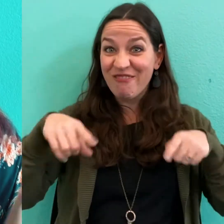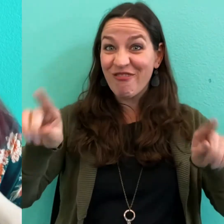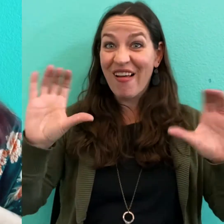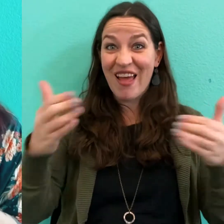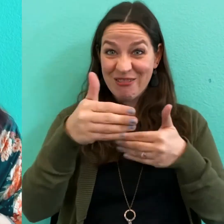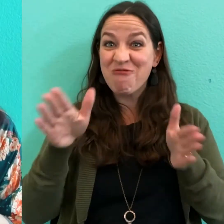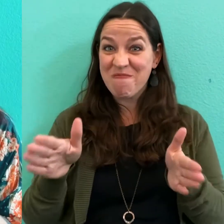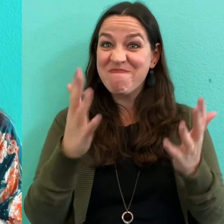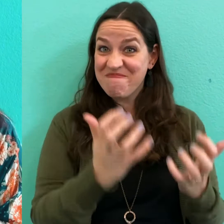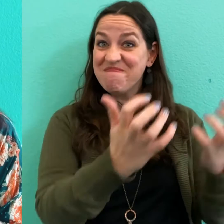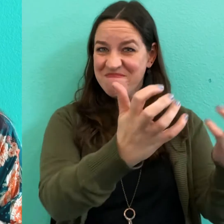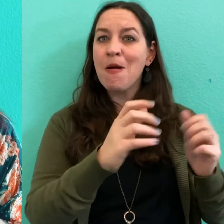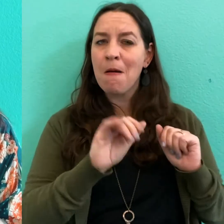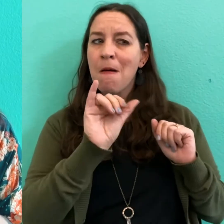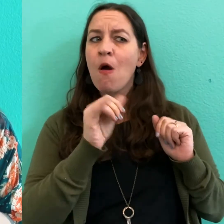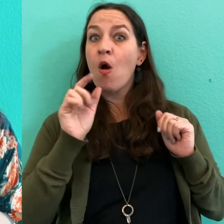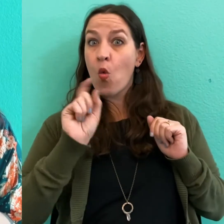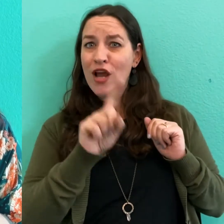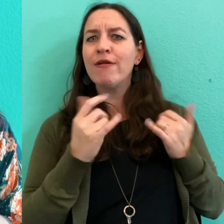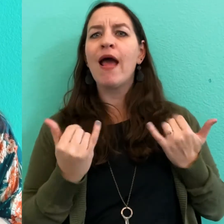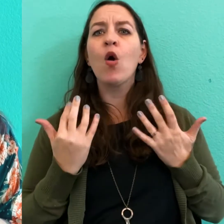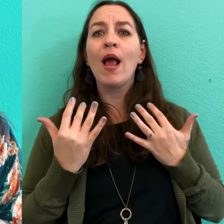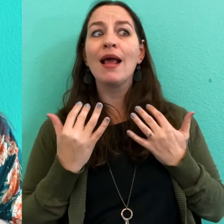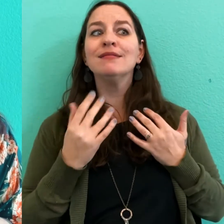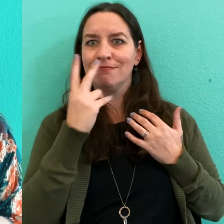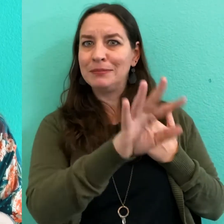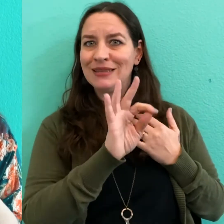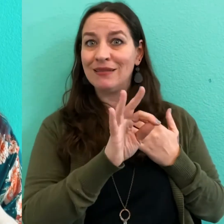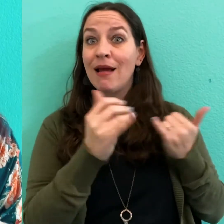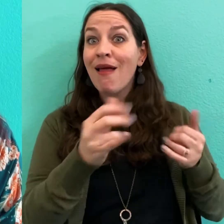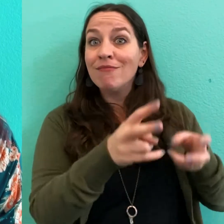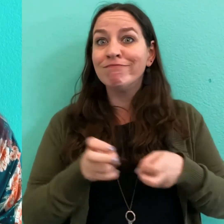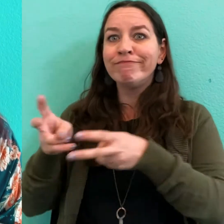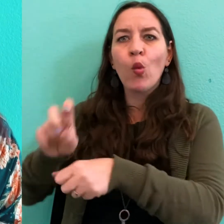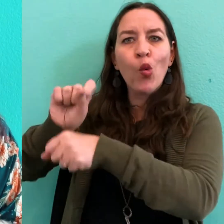But now imagine that in a workplace, imagine that you're having a work meeting or there's a problem that needs to be solved.